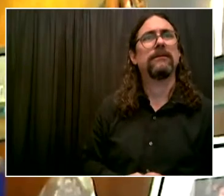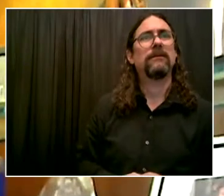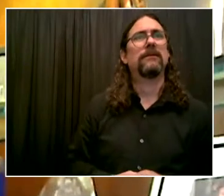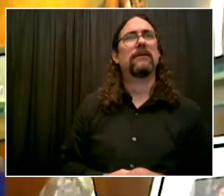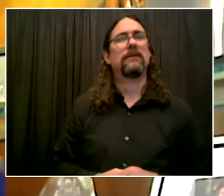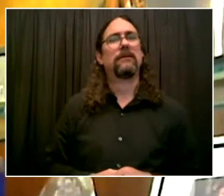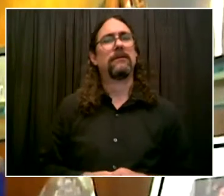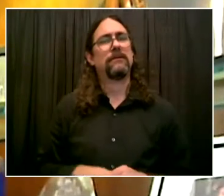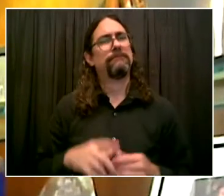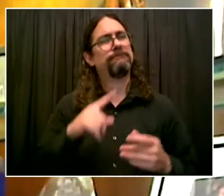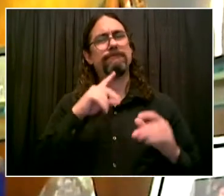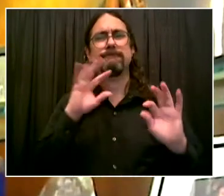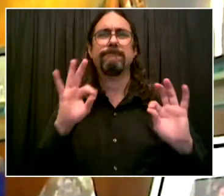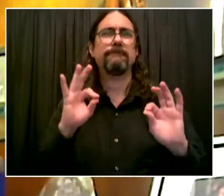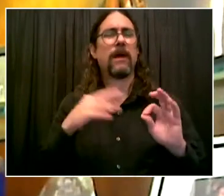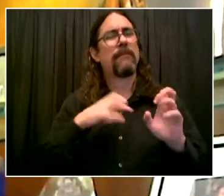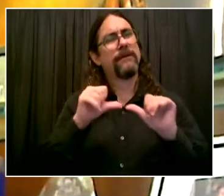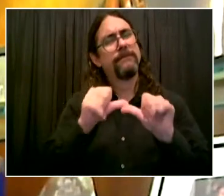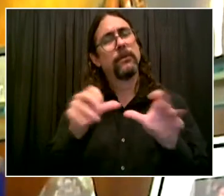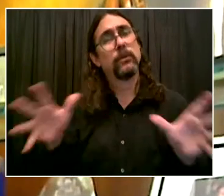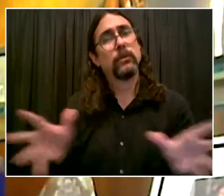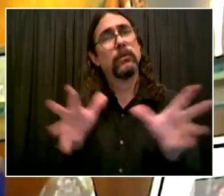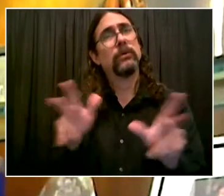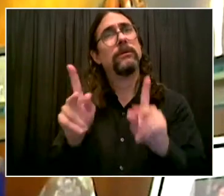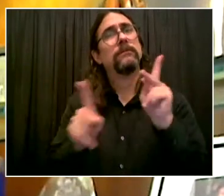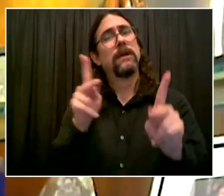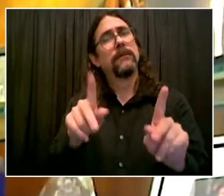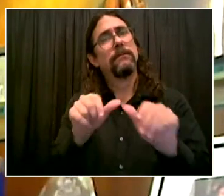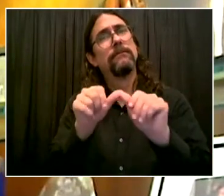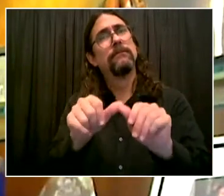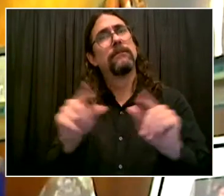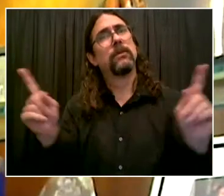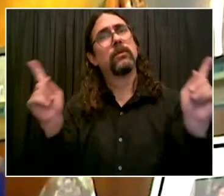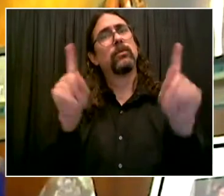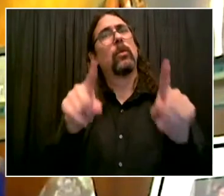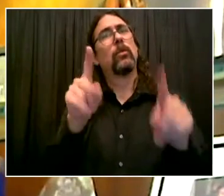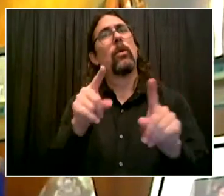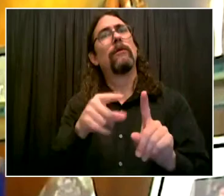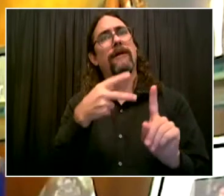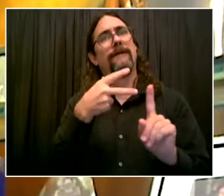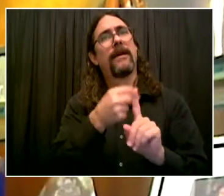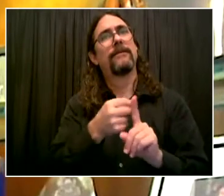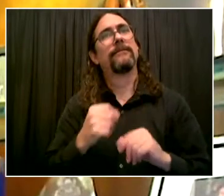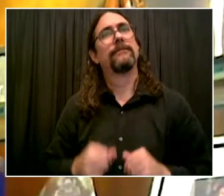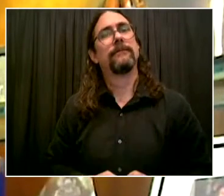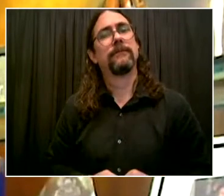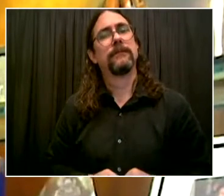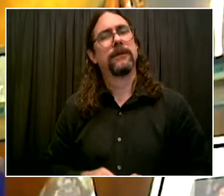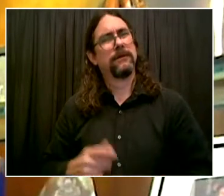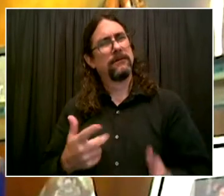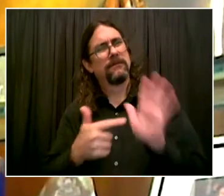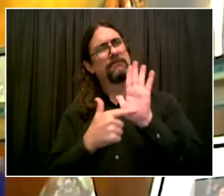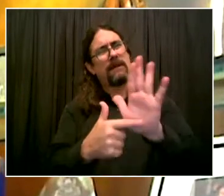THE NUERMBS ARE ENCOURAGING. WE NEED TO CONTINUE TO EXPRESS TO THE RESIDENTST HAT